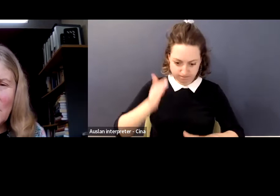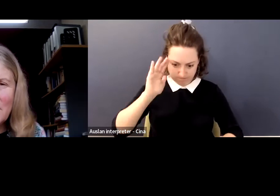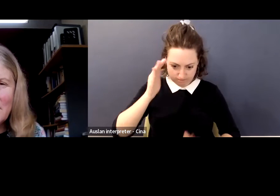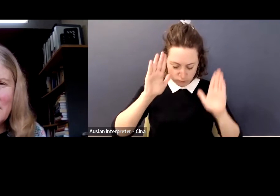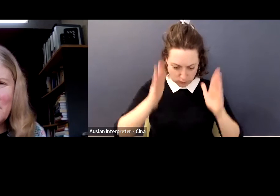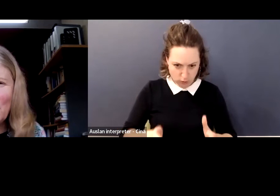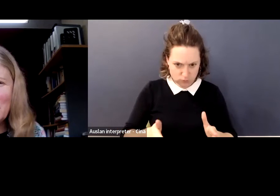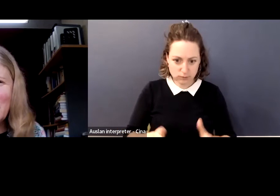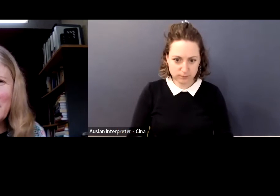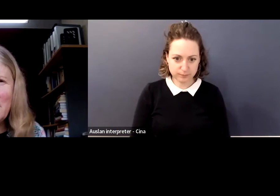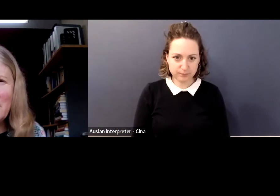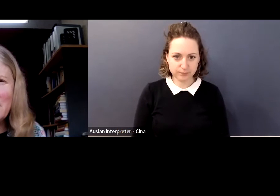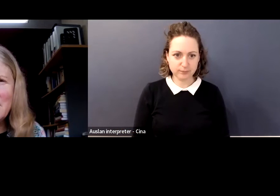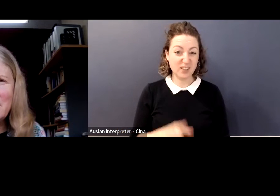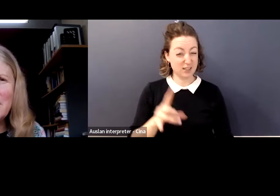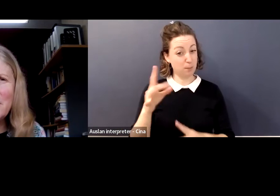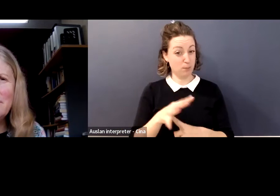So this is an important kind of area of consideration.